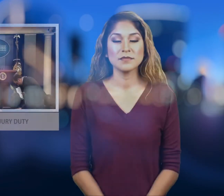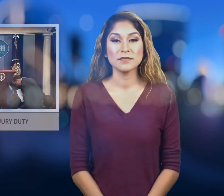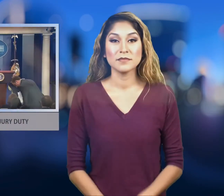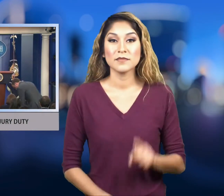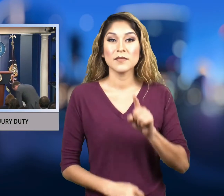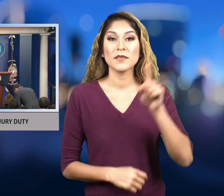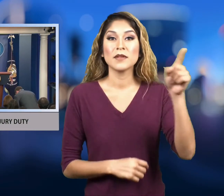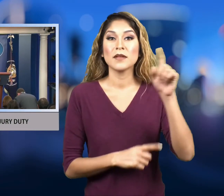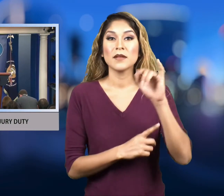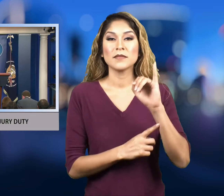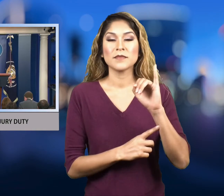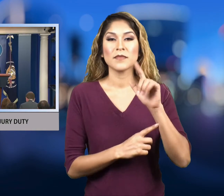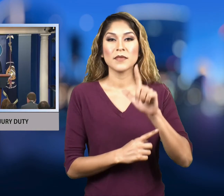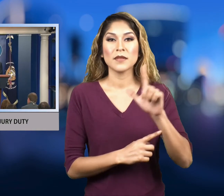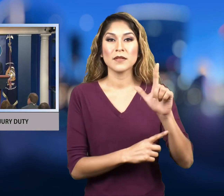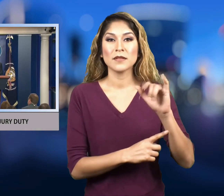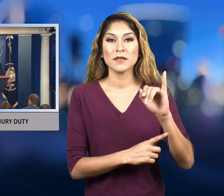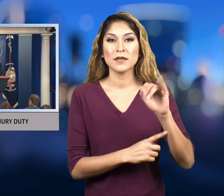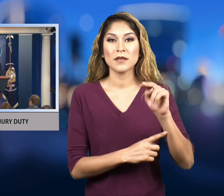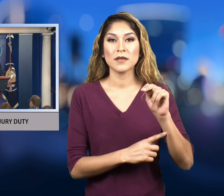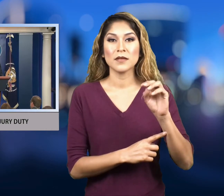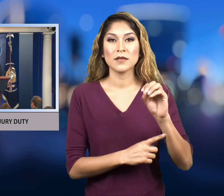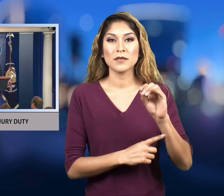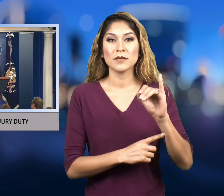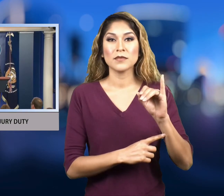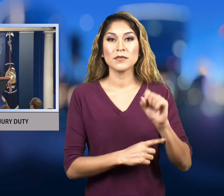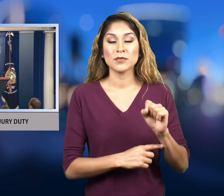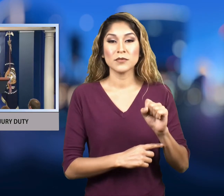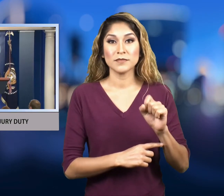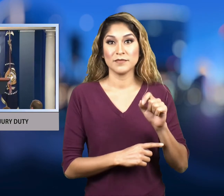Former President Obama has